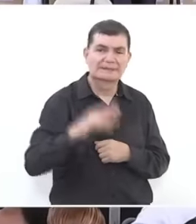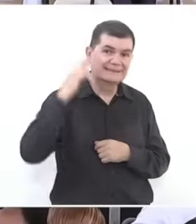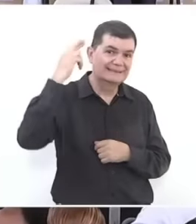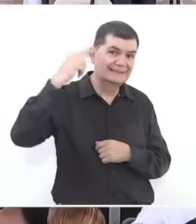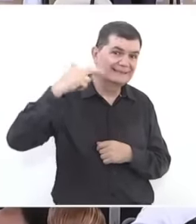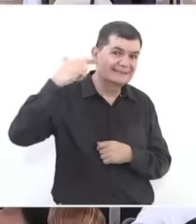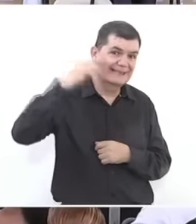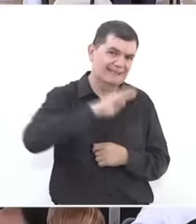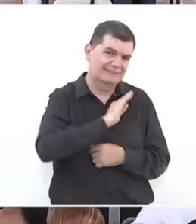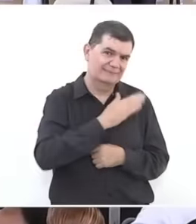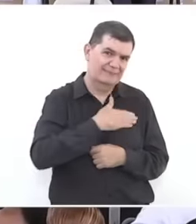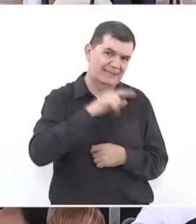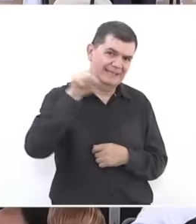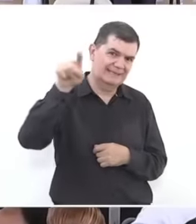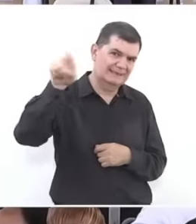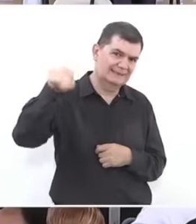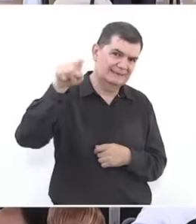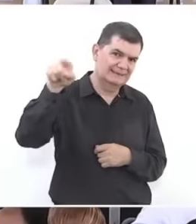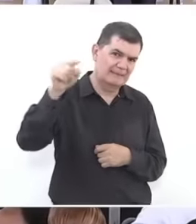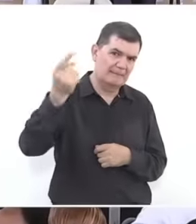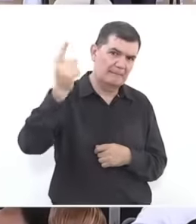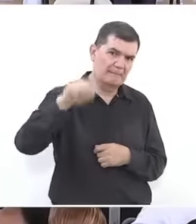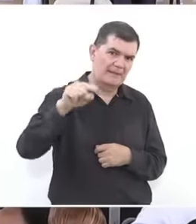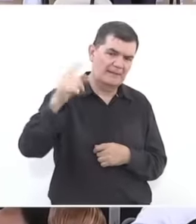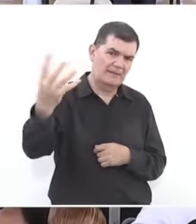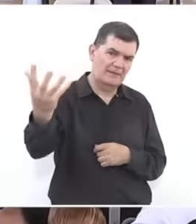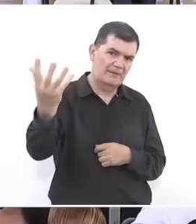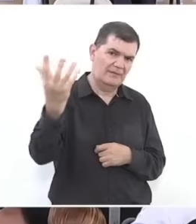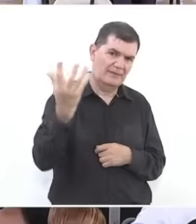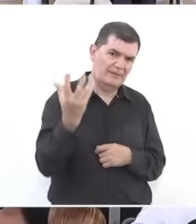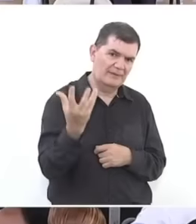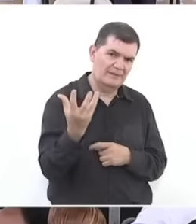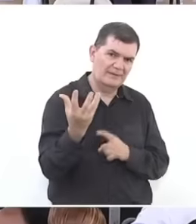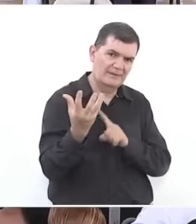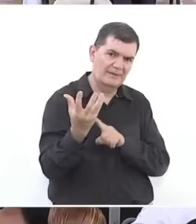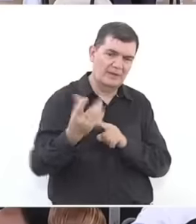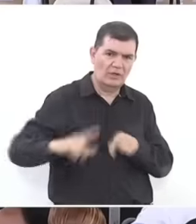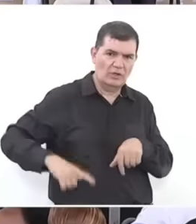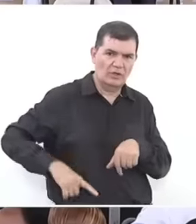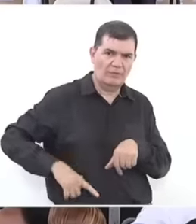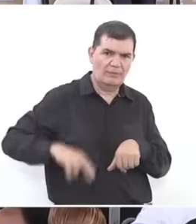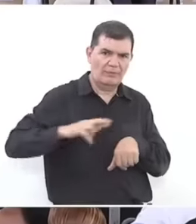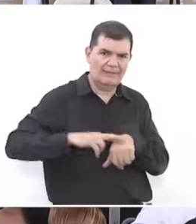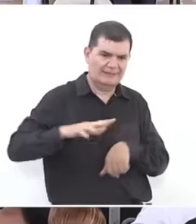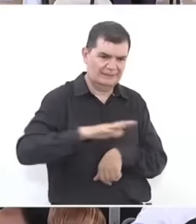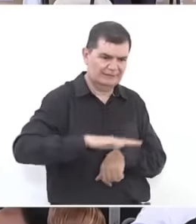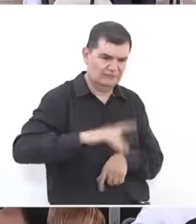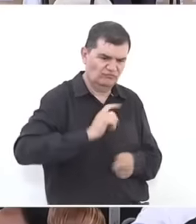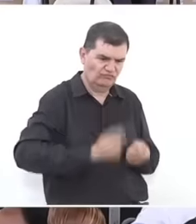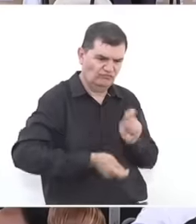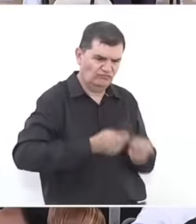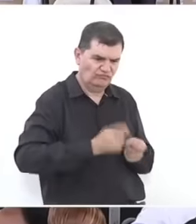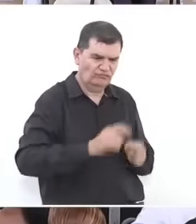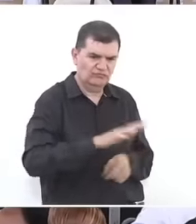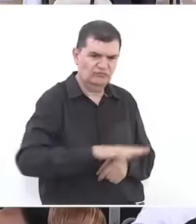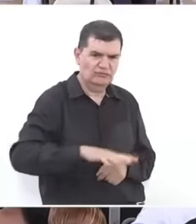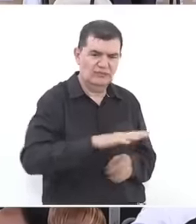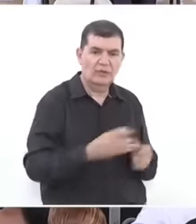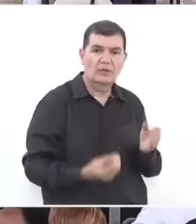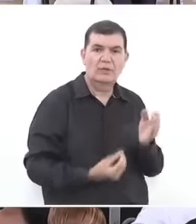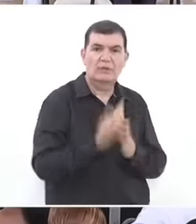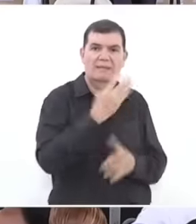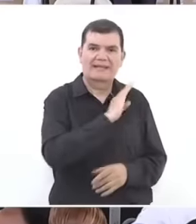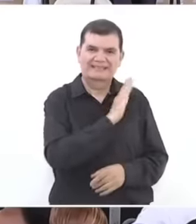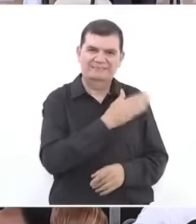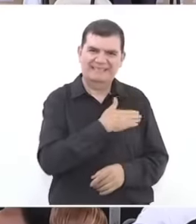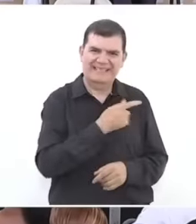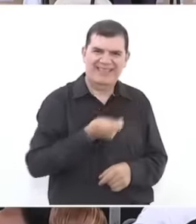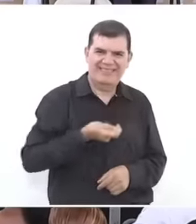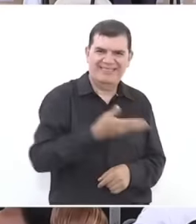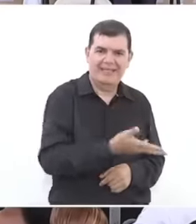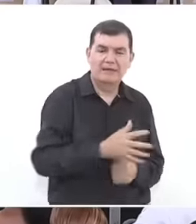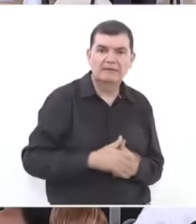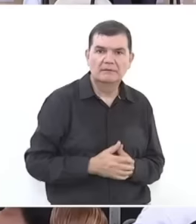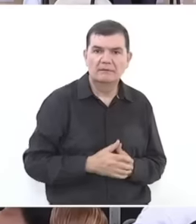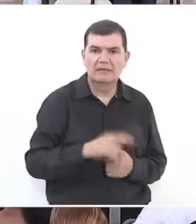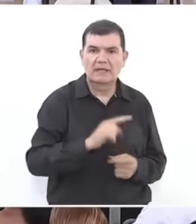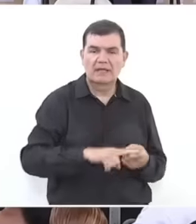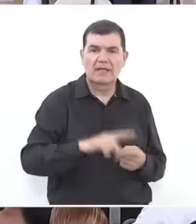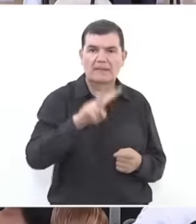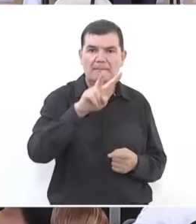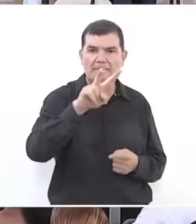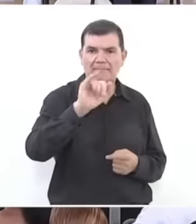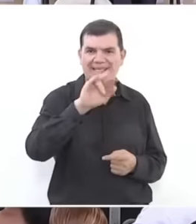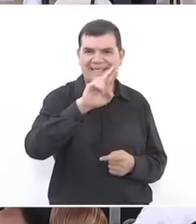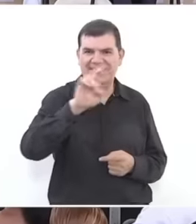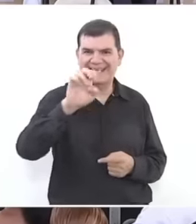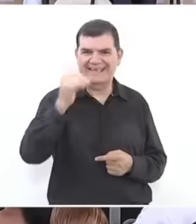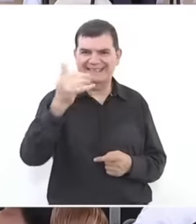Spain sent Viceroys to govern what was then called New Spain. Never